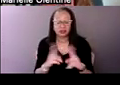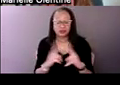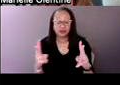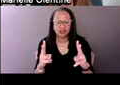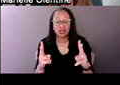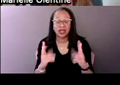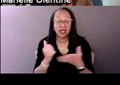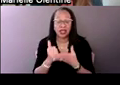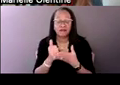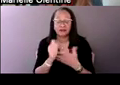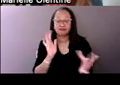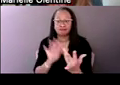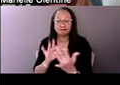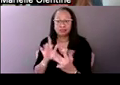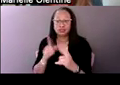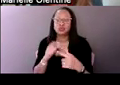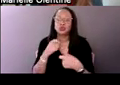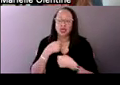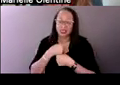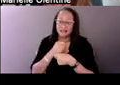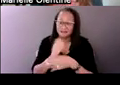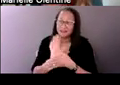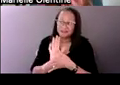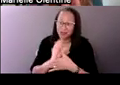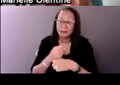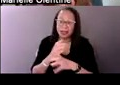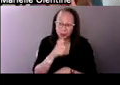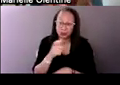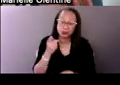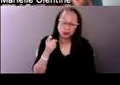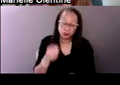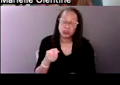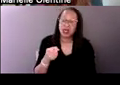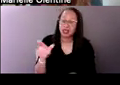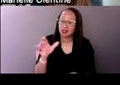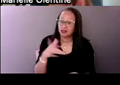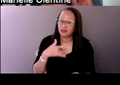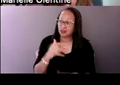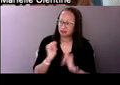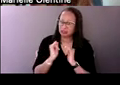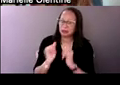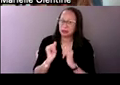screenings were listed on her website, so we knew that those were festivals that might be of interest